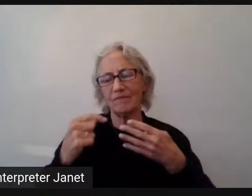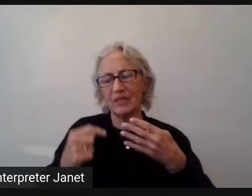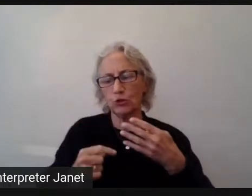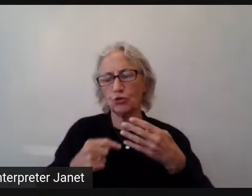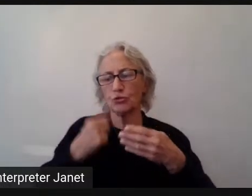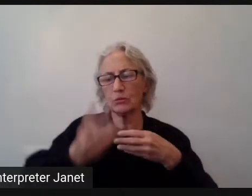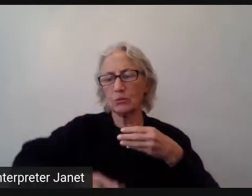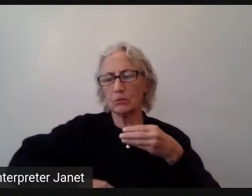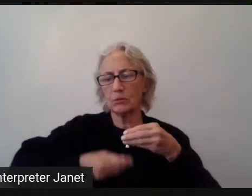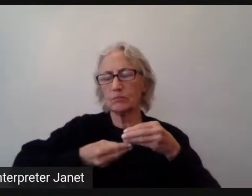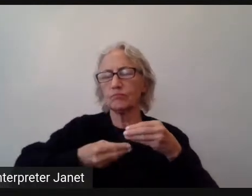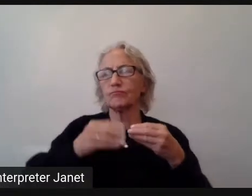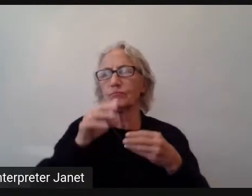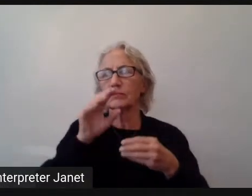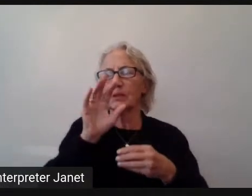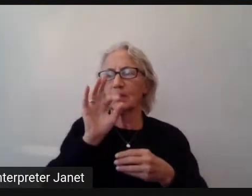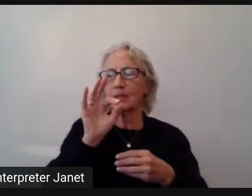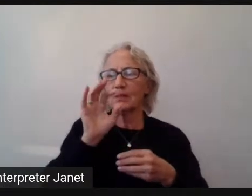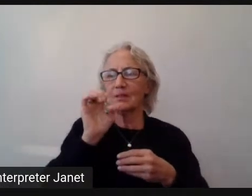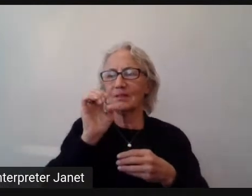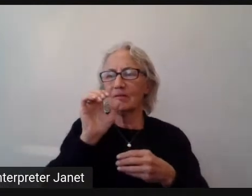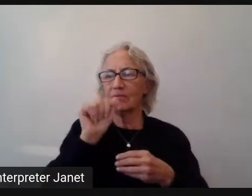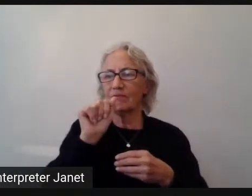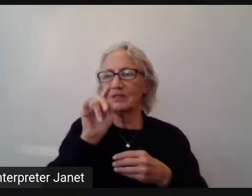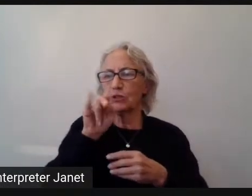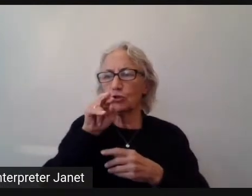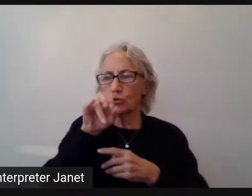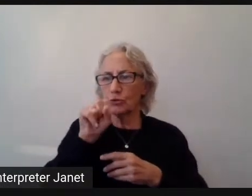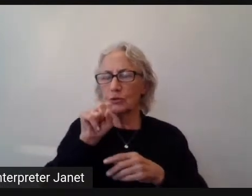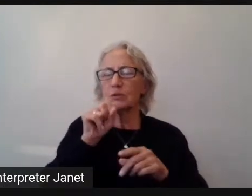project and we had some students working to develop some features for Joomla.